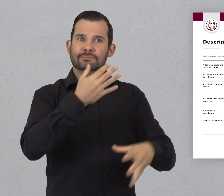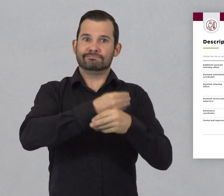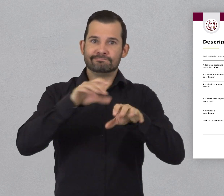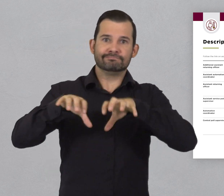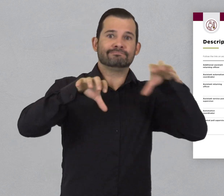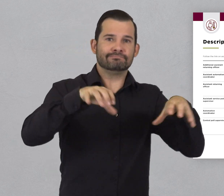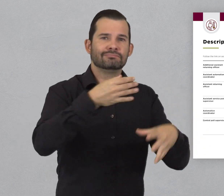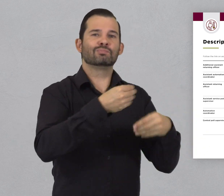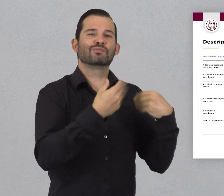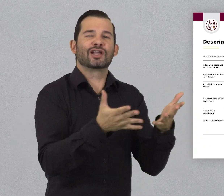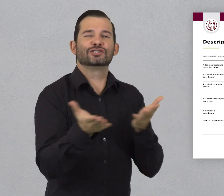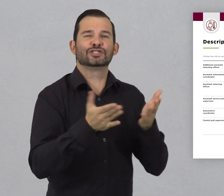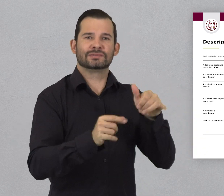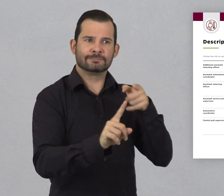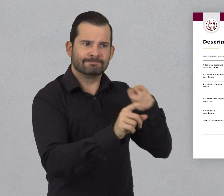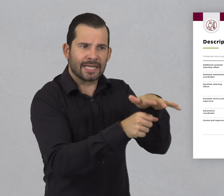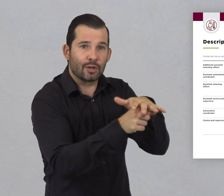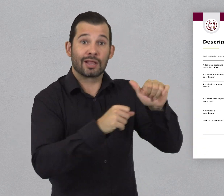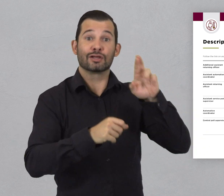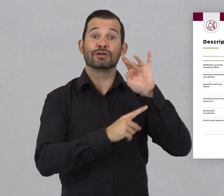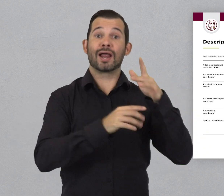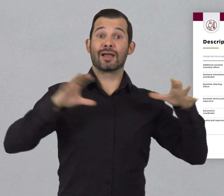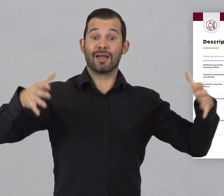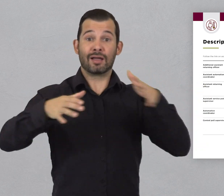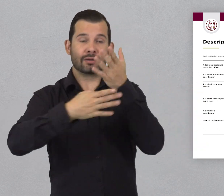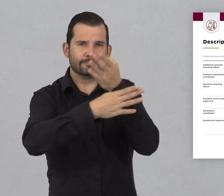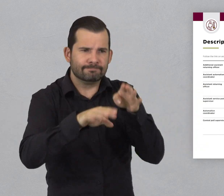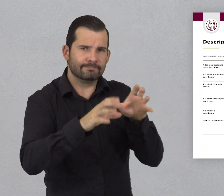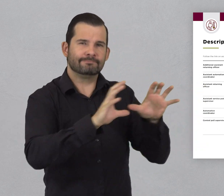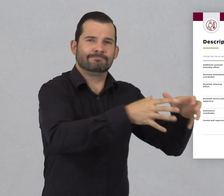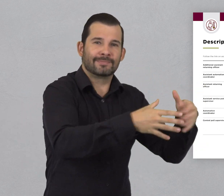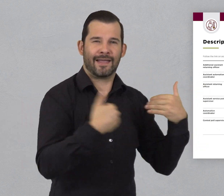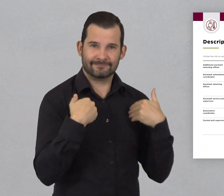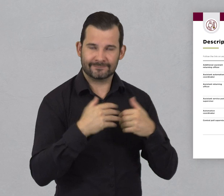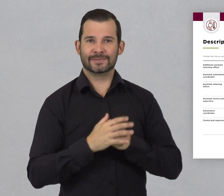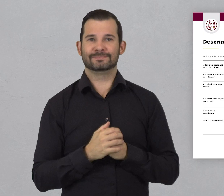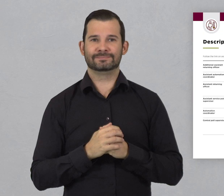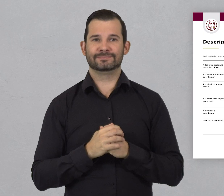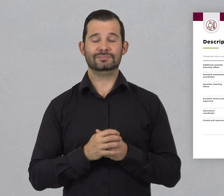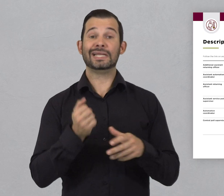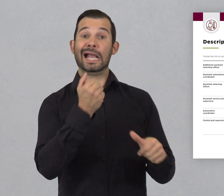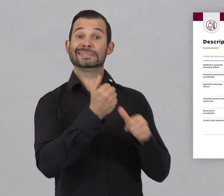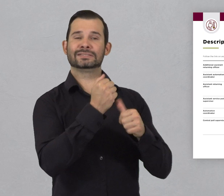in a designated area of the riding. Assistant automation coordinator: The